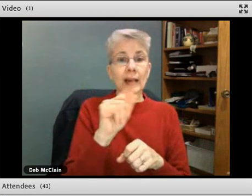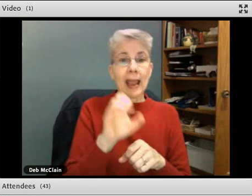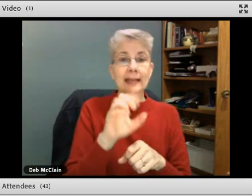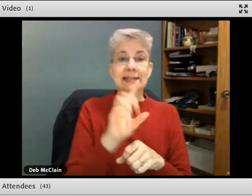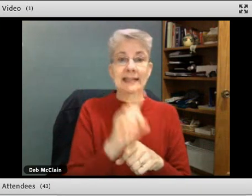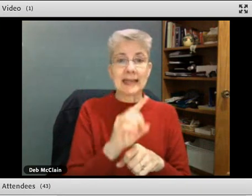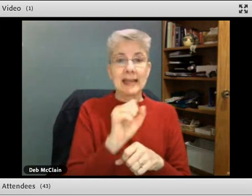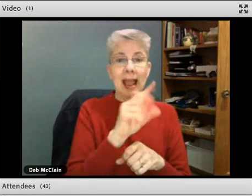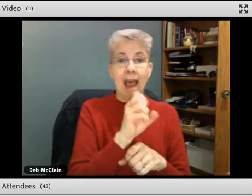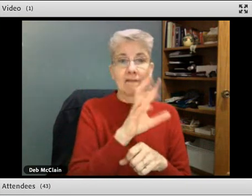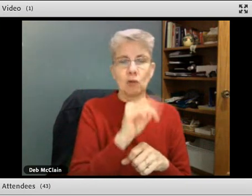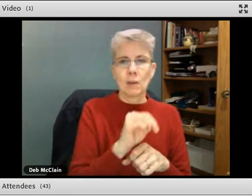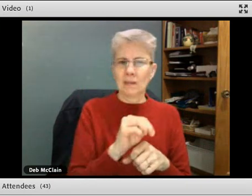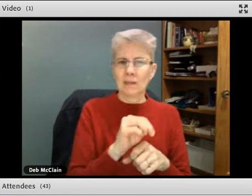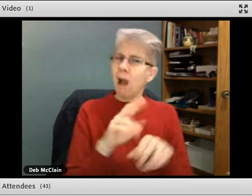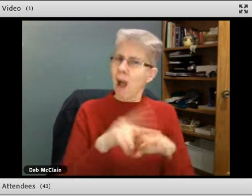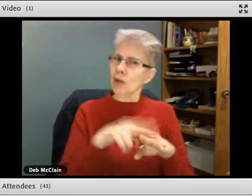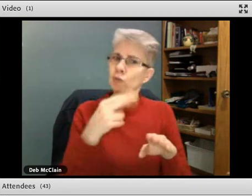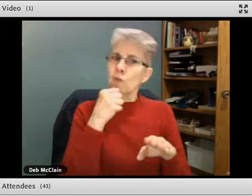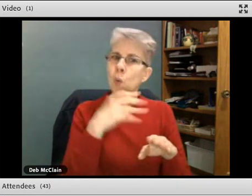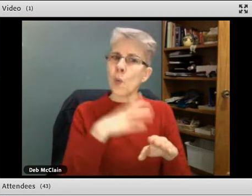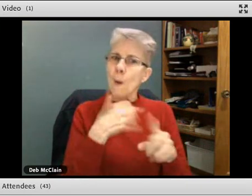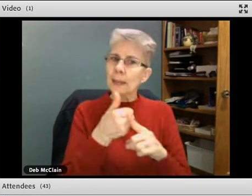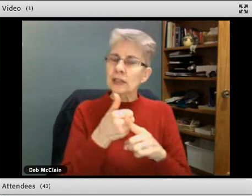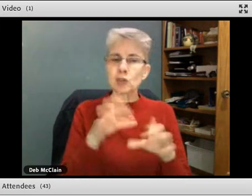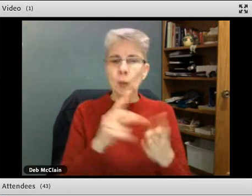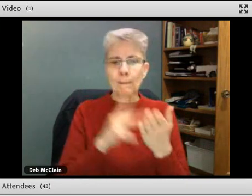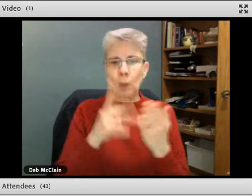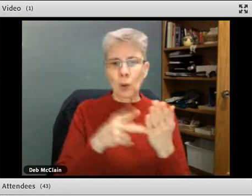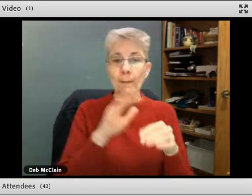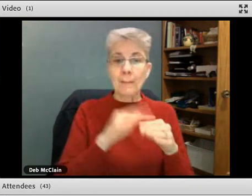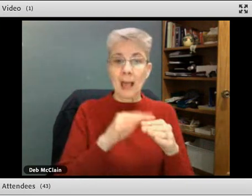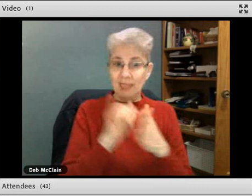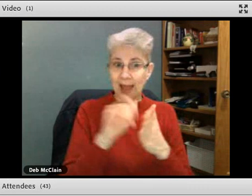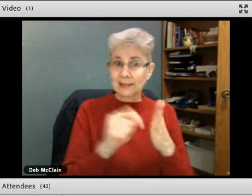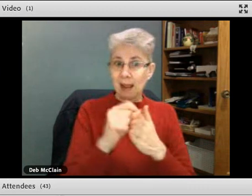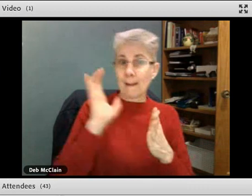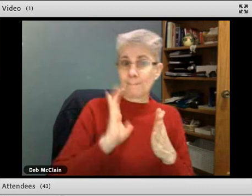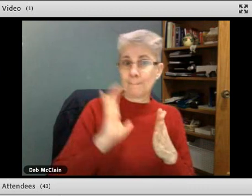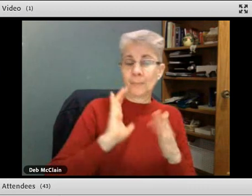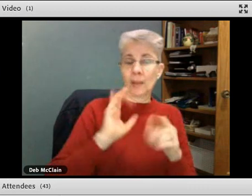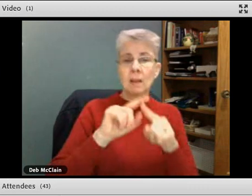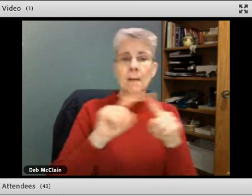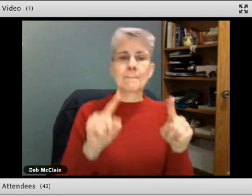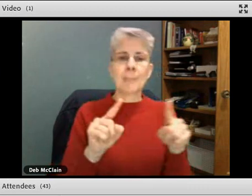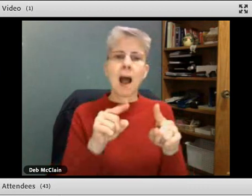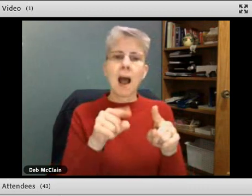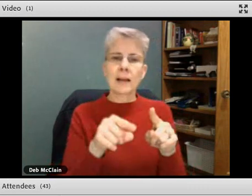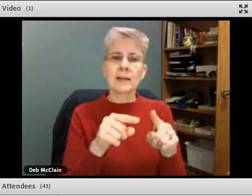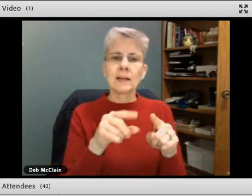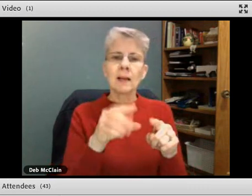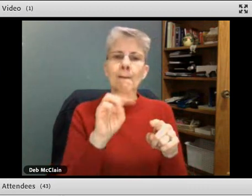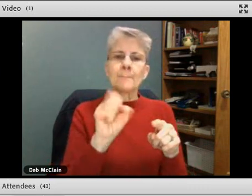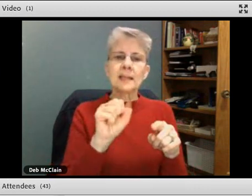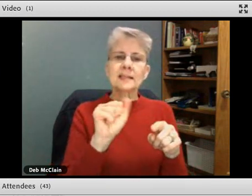for a woman to be doing programming at the time, but Ms. Avram was hired as the programmer